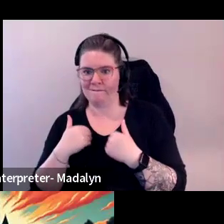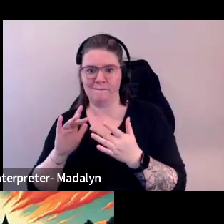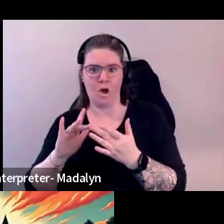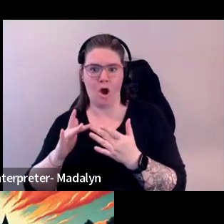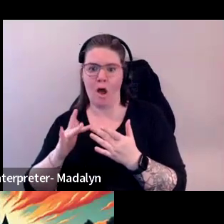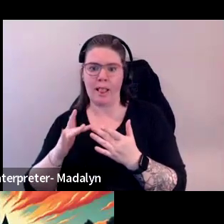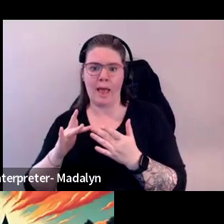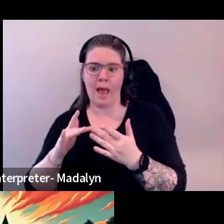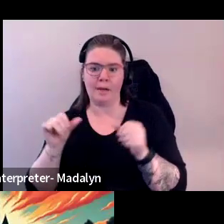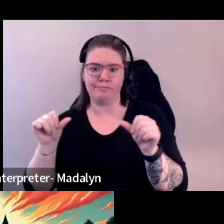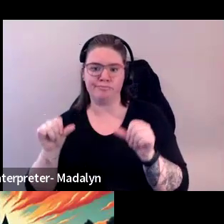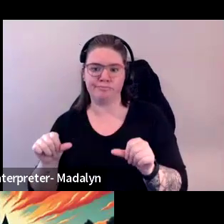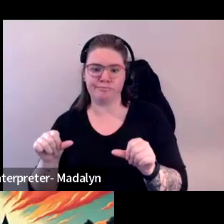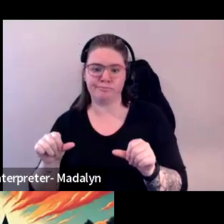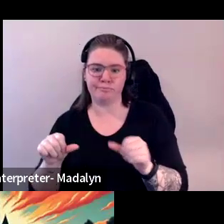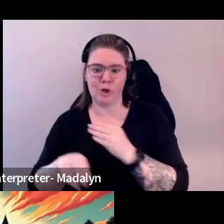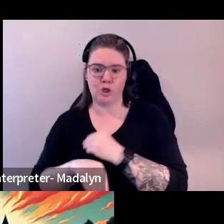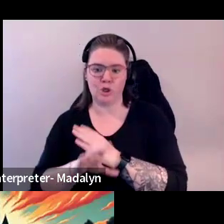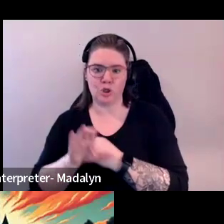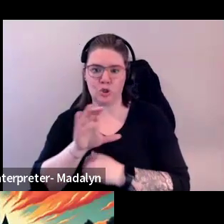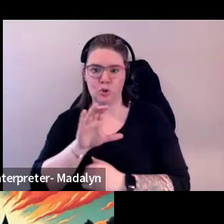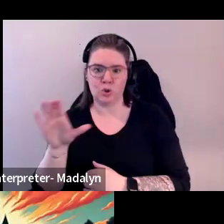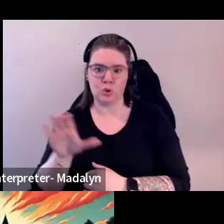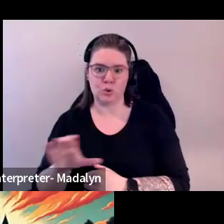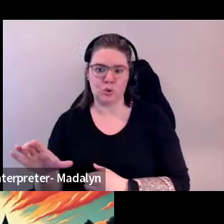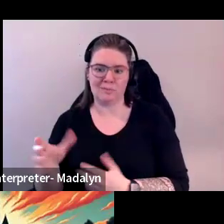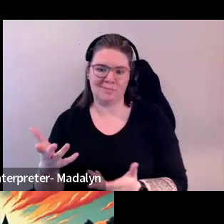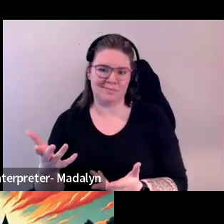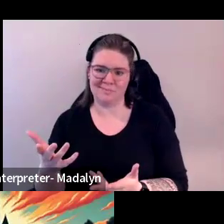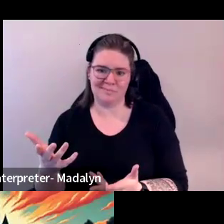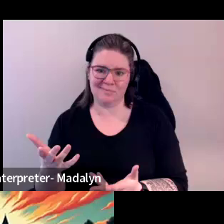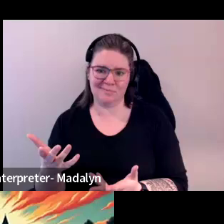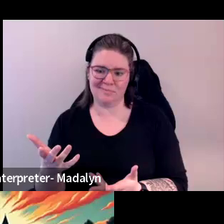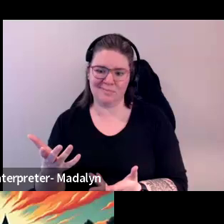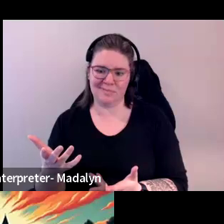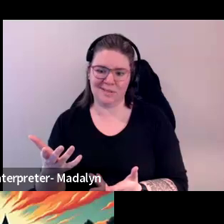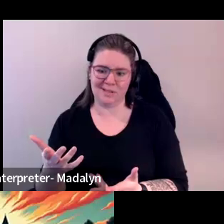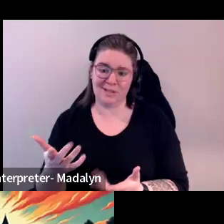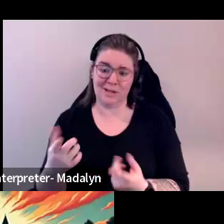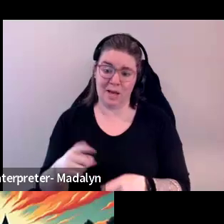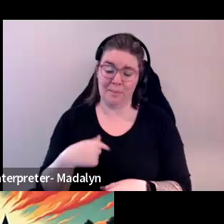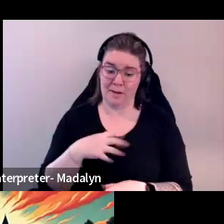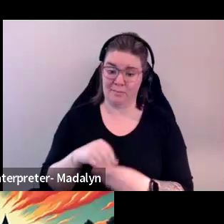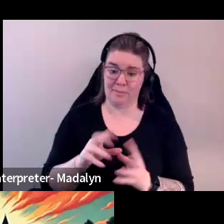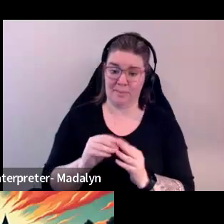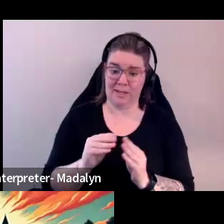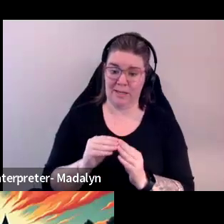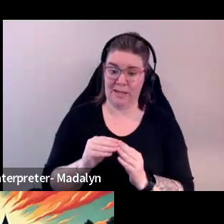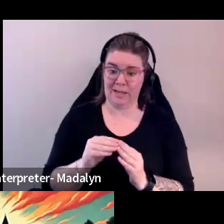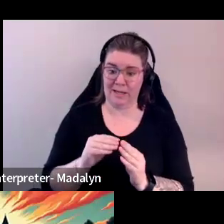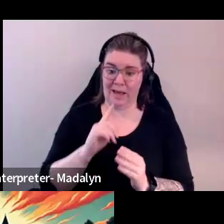Brooke Wilson (she/her): We meet once a month in a zoom room. Okay, that works for some people. I mean, I was on a call earlier today. That was literally a phone call